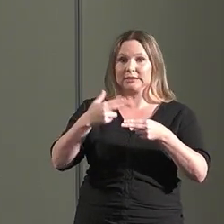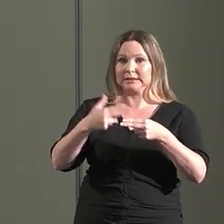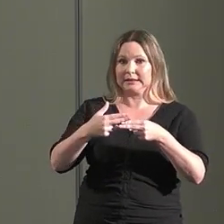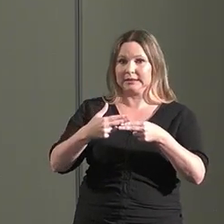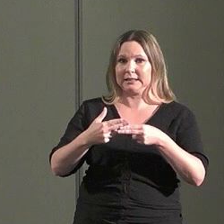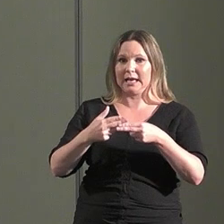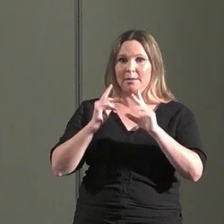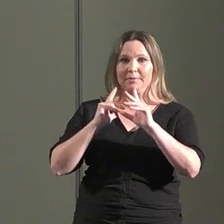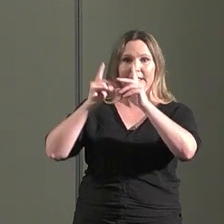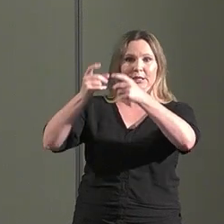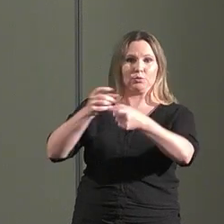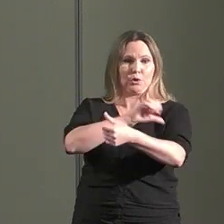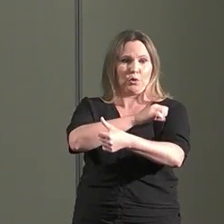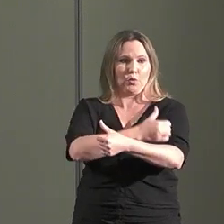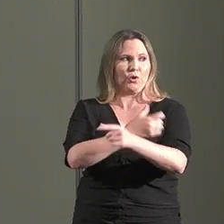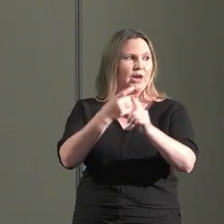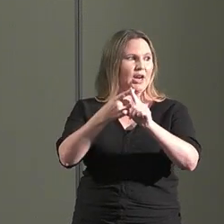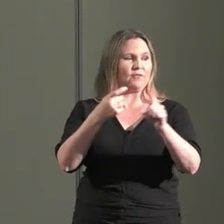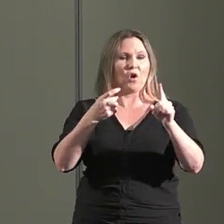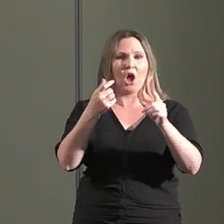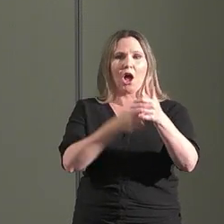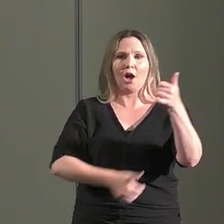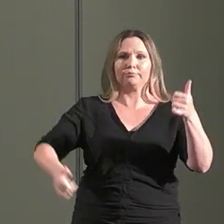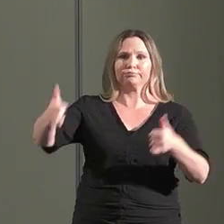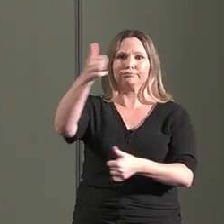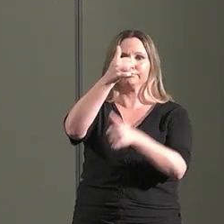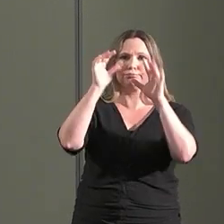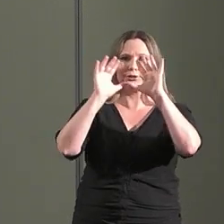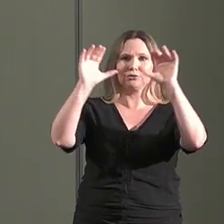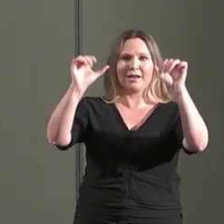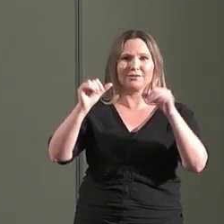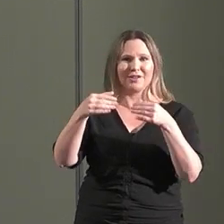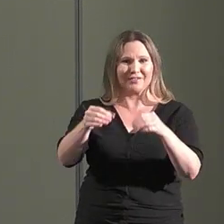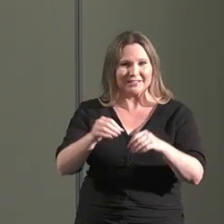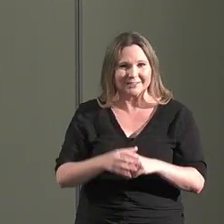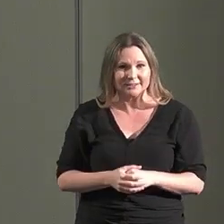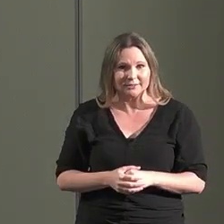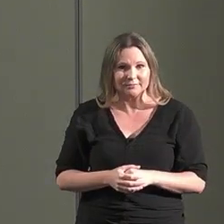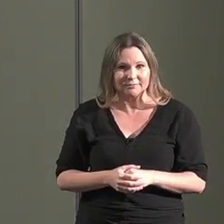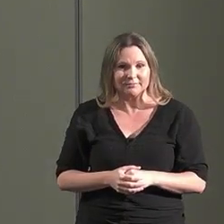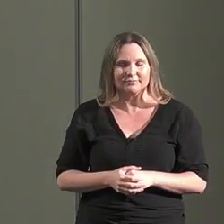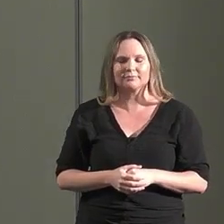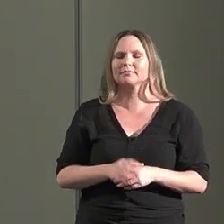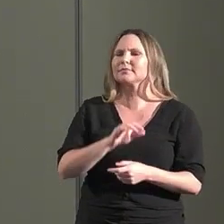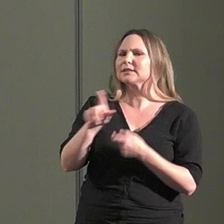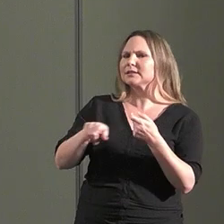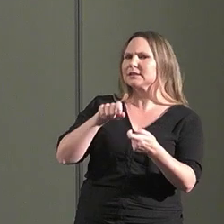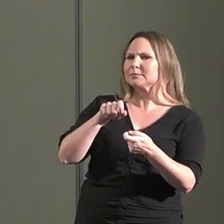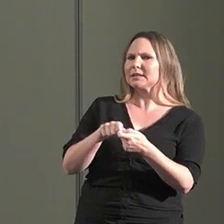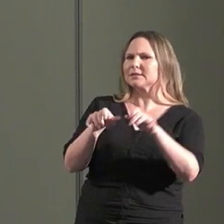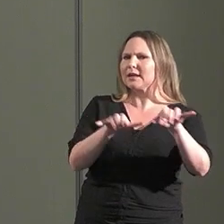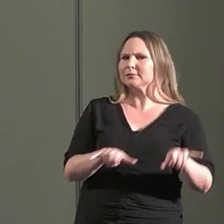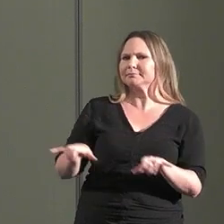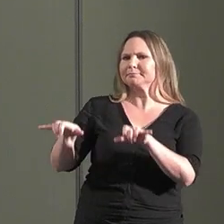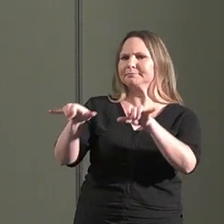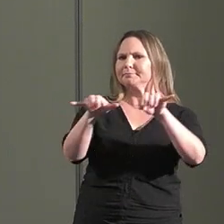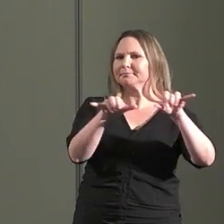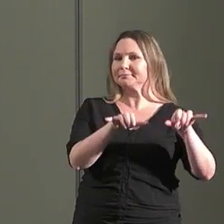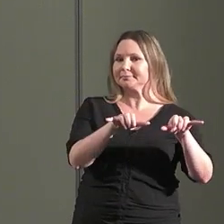Is this from the Chancellor's office? Does it specify a standard?